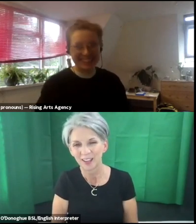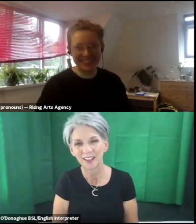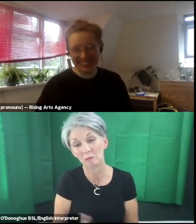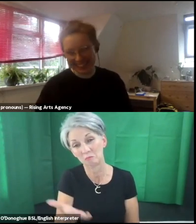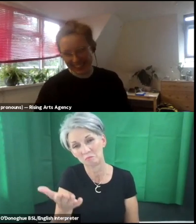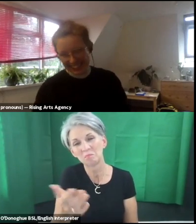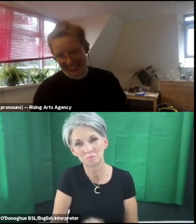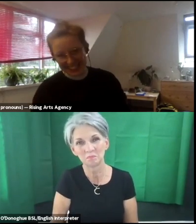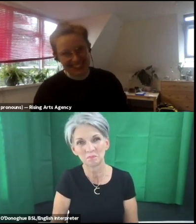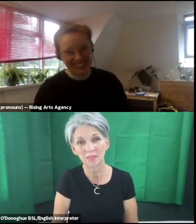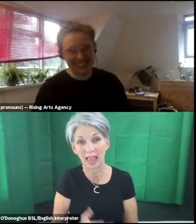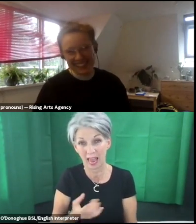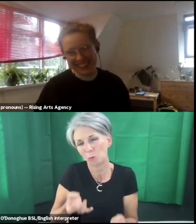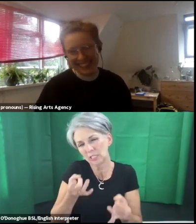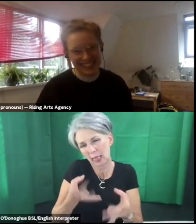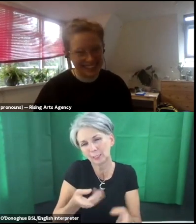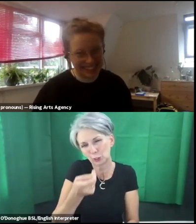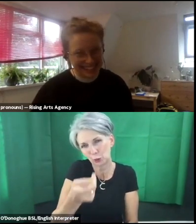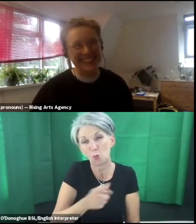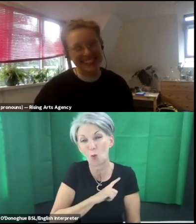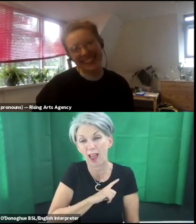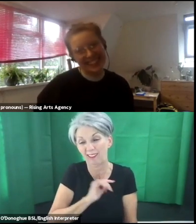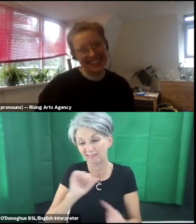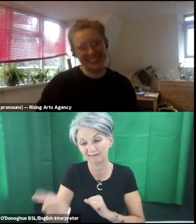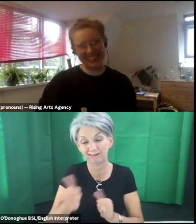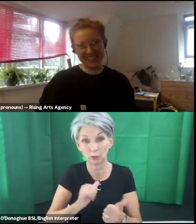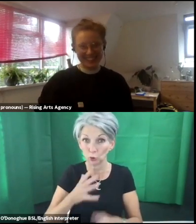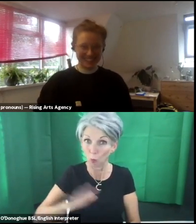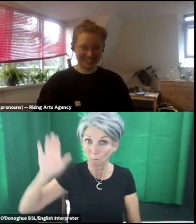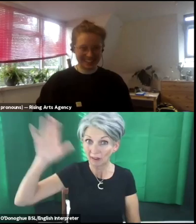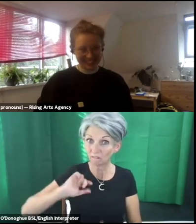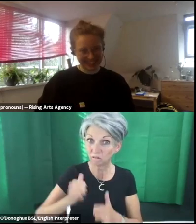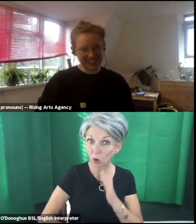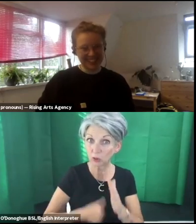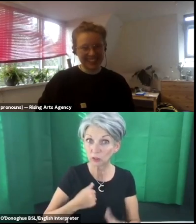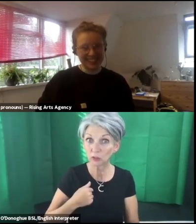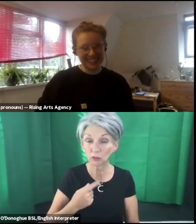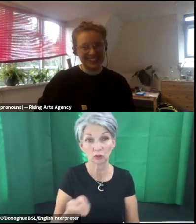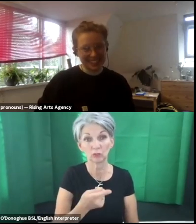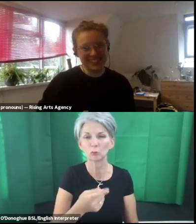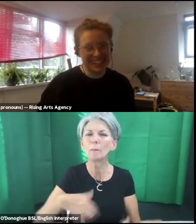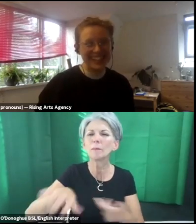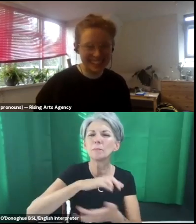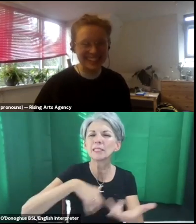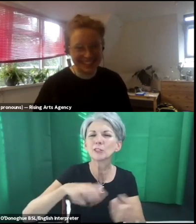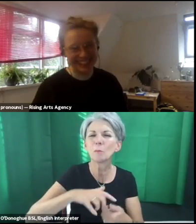I was letting you as well, because that's how we've been doing it. I can go, do you want me to go? Yeah, maybe. Let's mix it up. Why not?